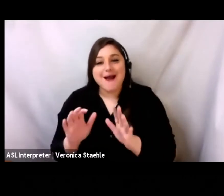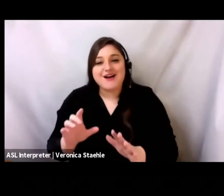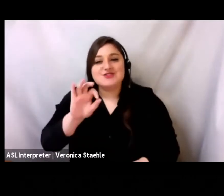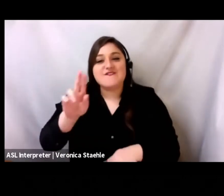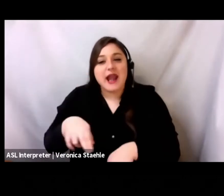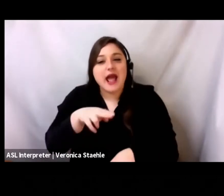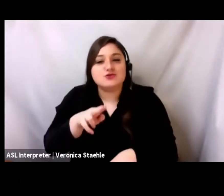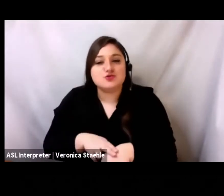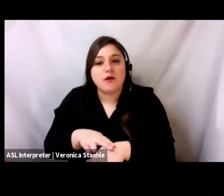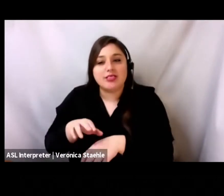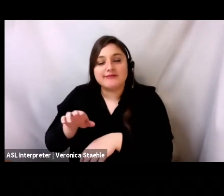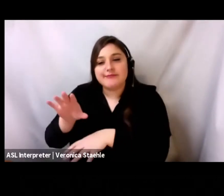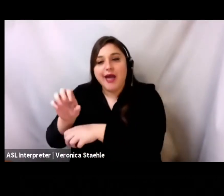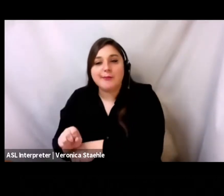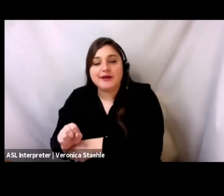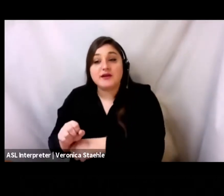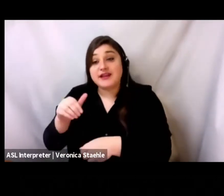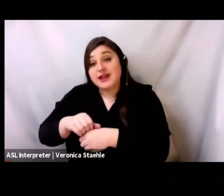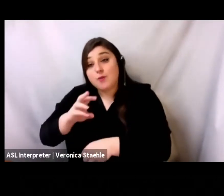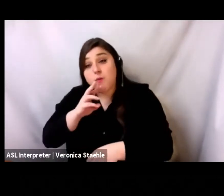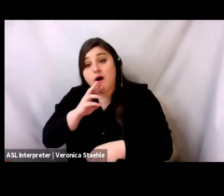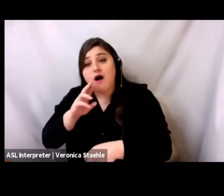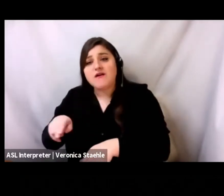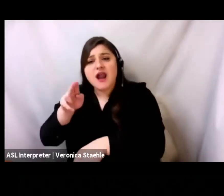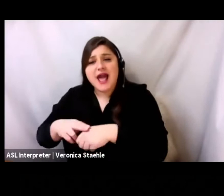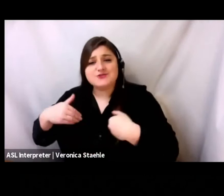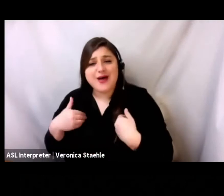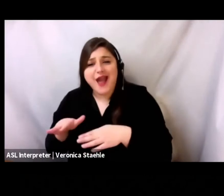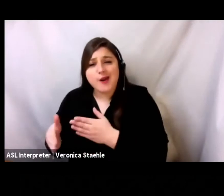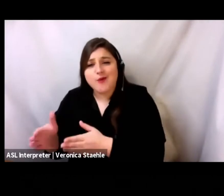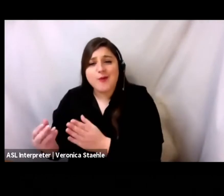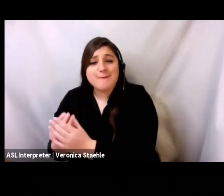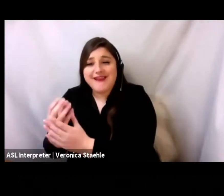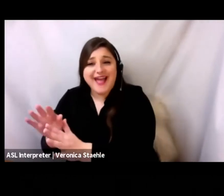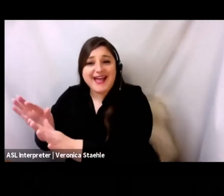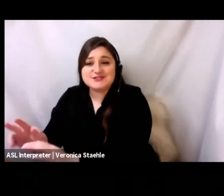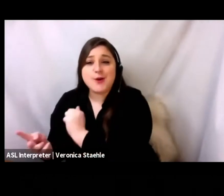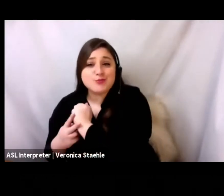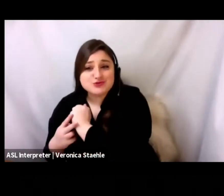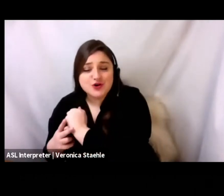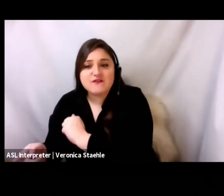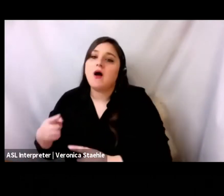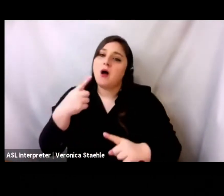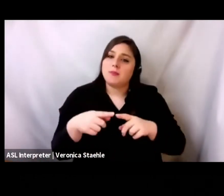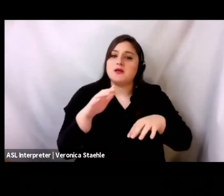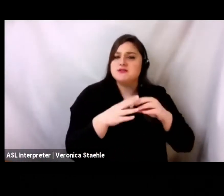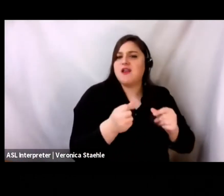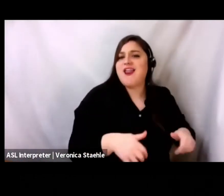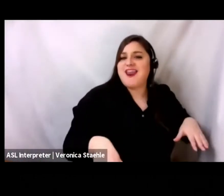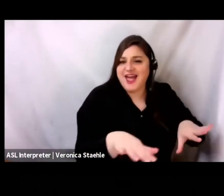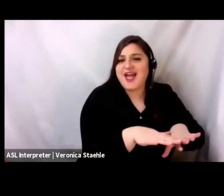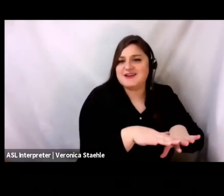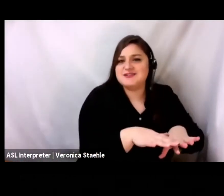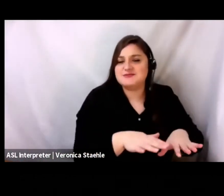and land based and lots of native species. So of course a huge communication means